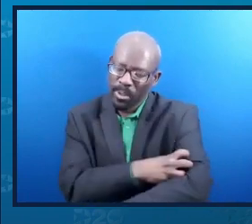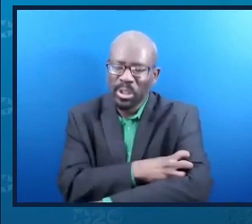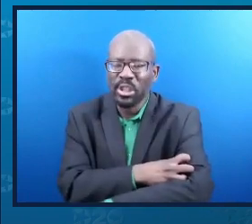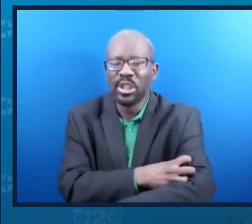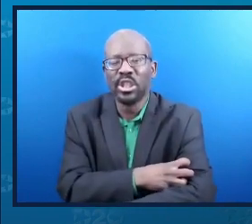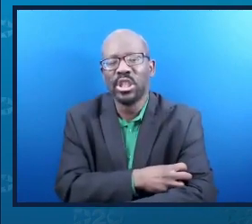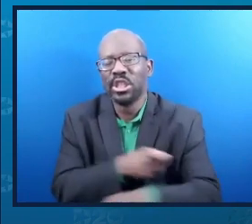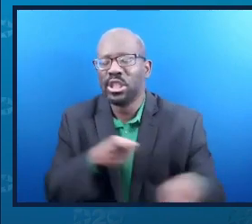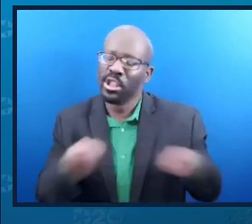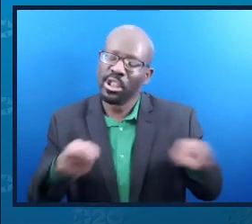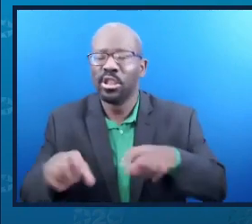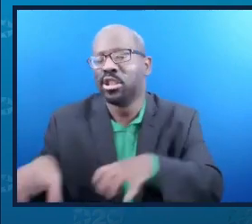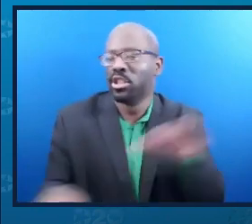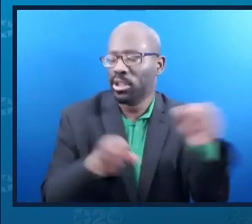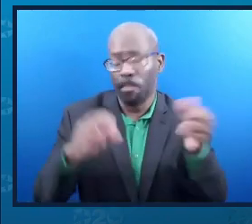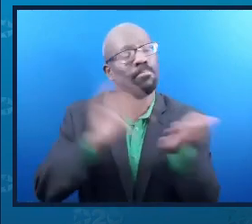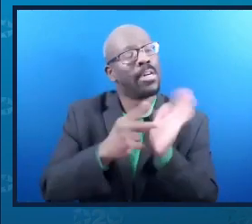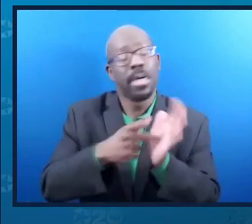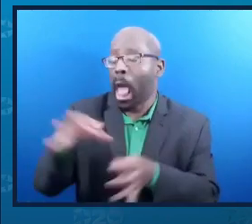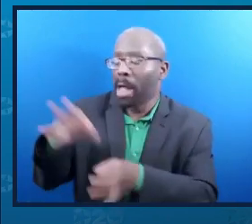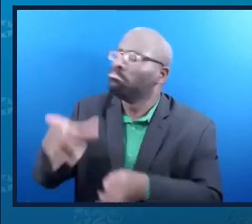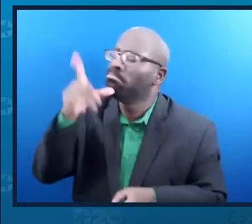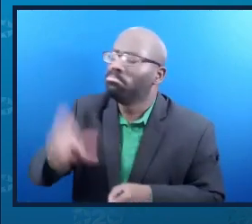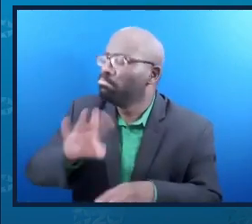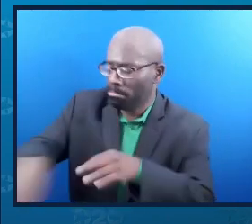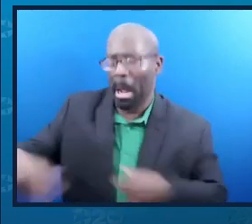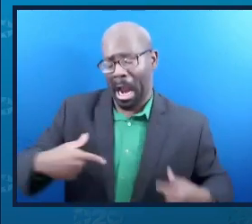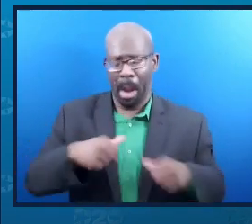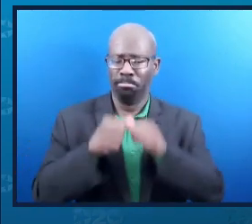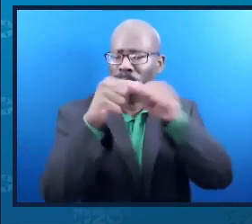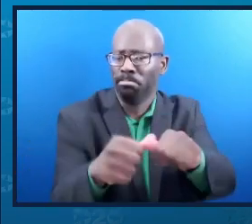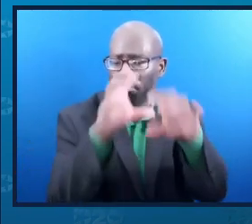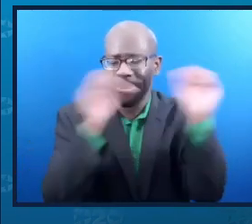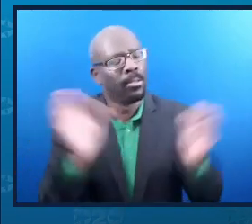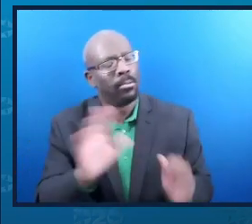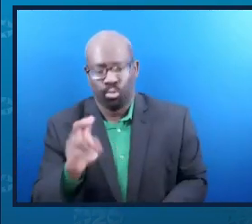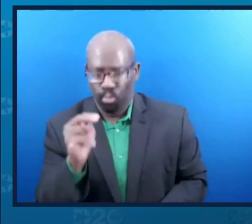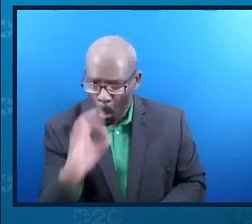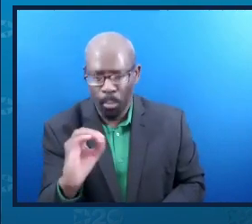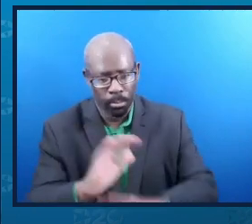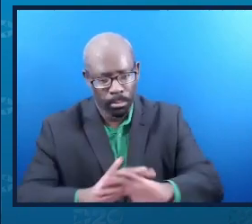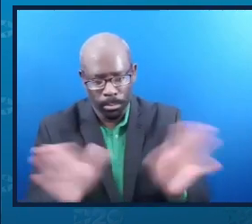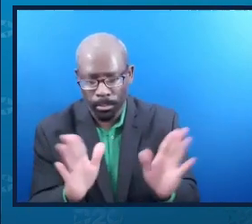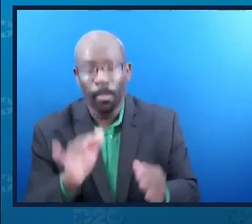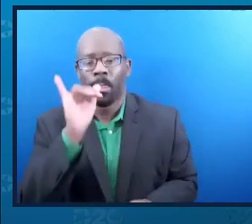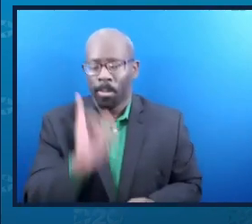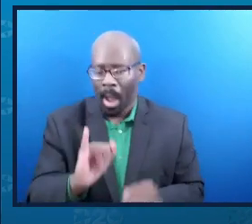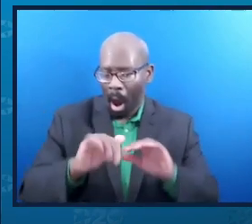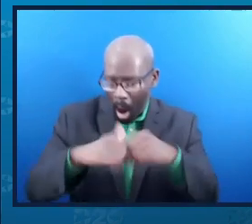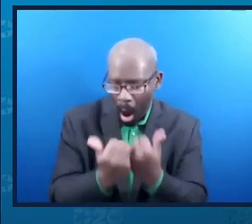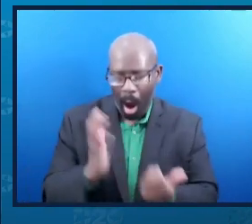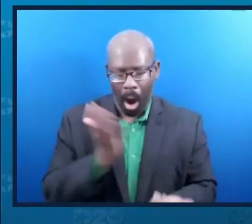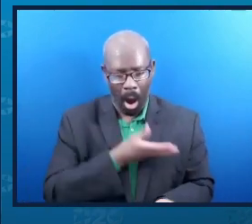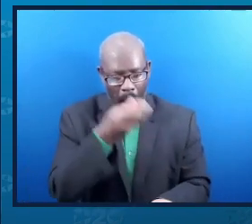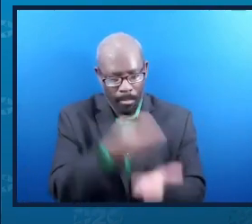YOUR LIFE. AND THE LIVES OF THE PEOPLE THAT YOU LOVE.